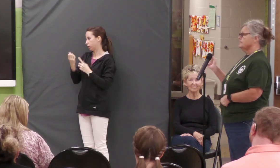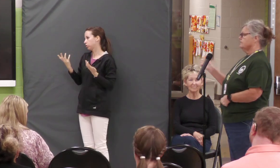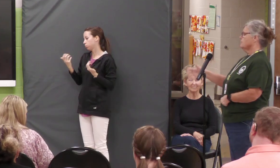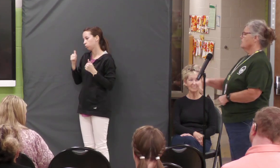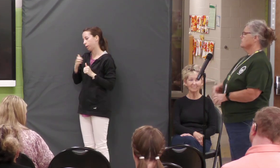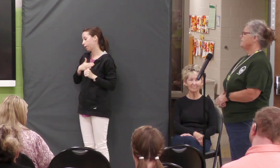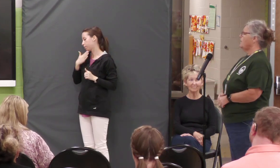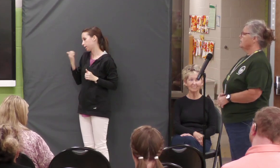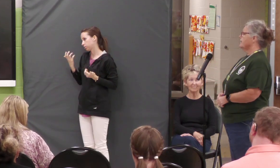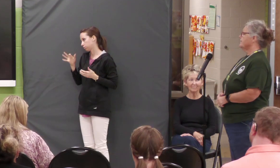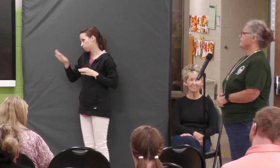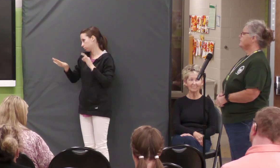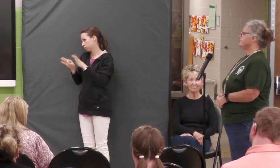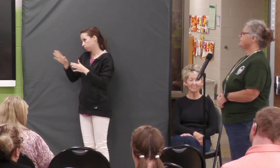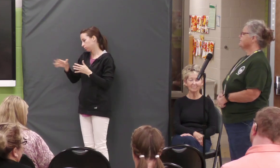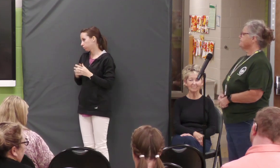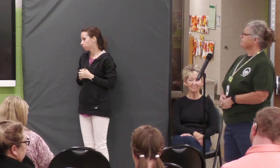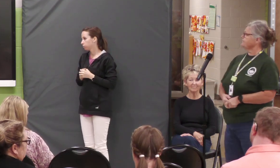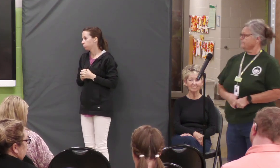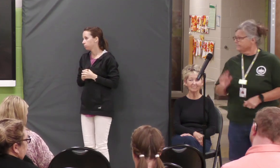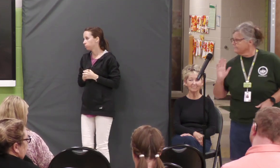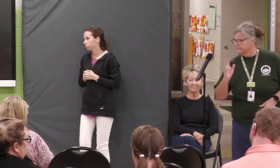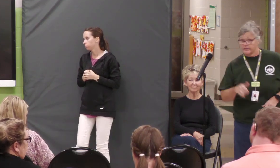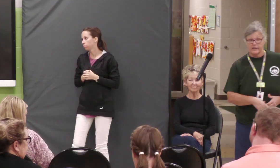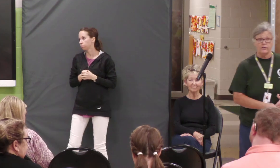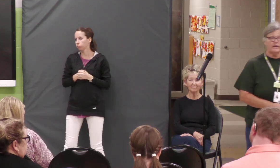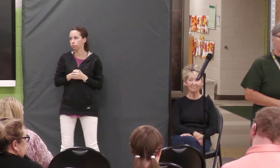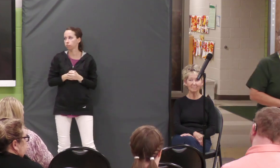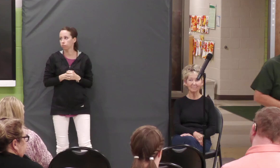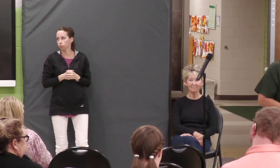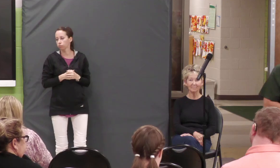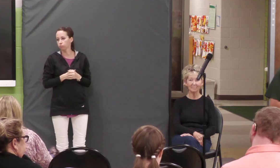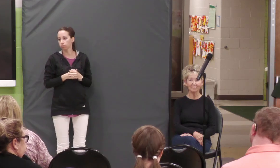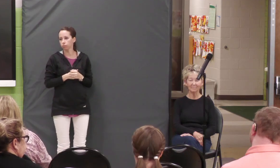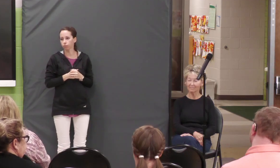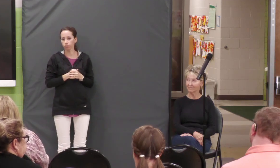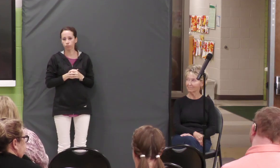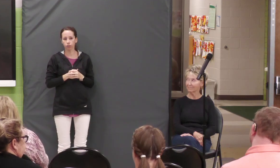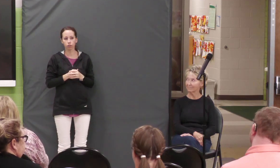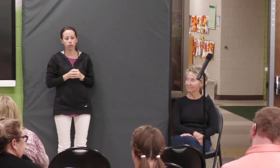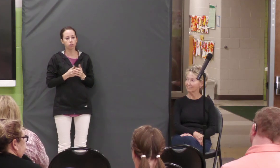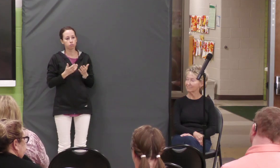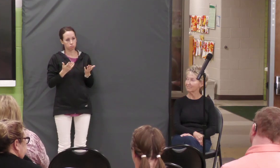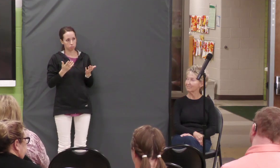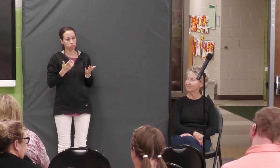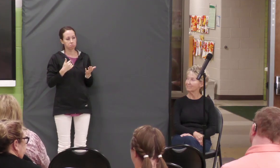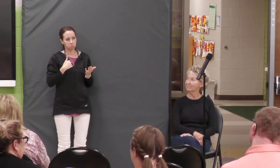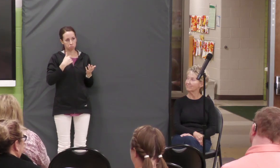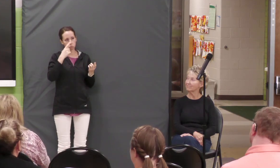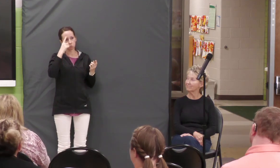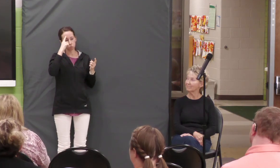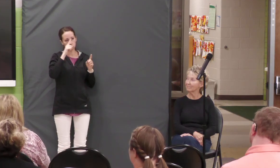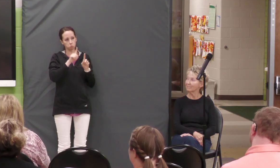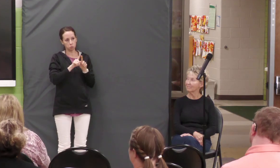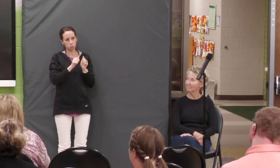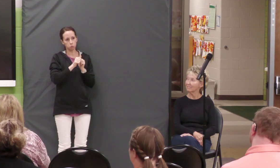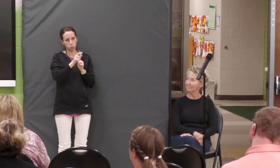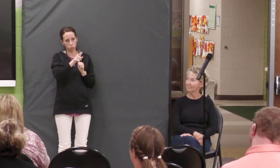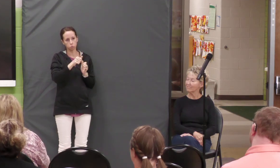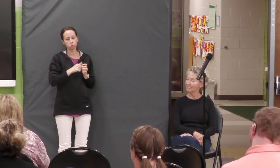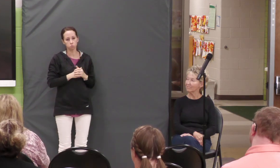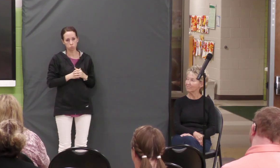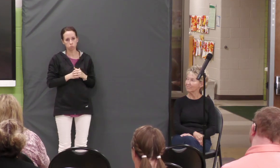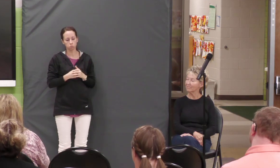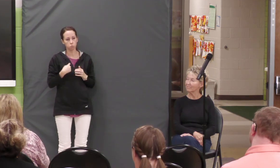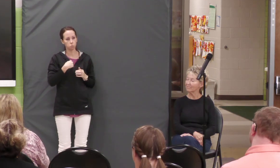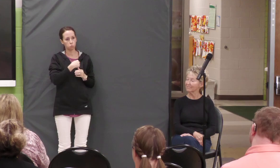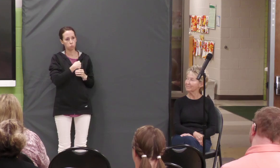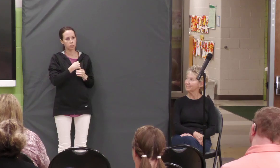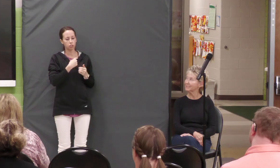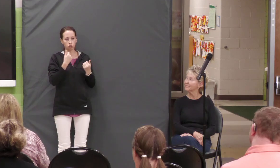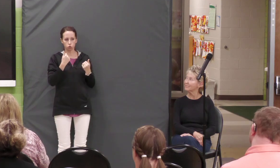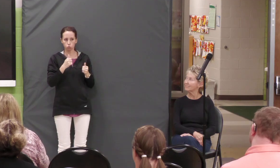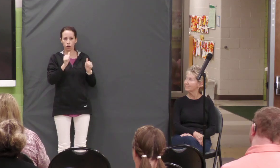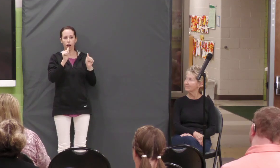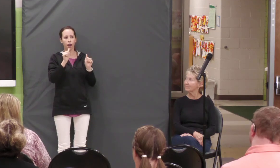best I'm in total agreement with you um we want uh we are trying to enable you guys to